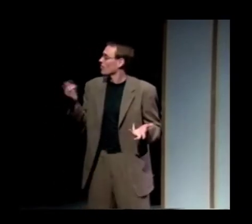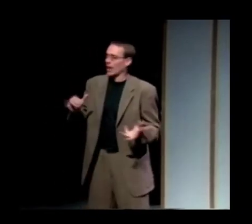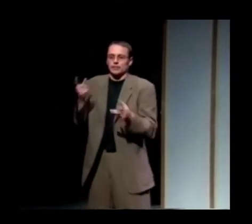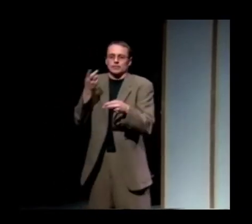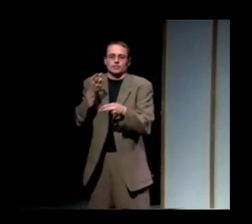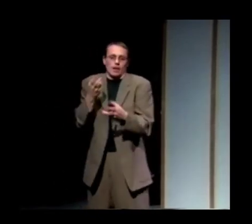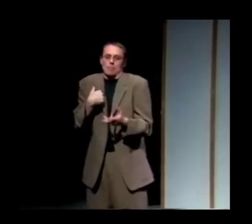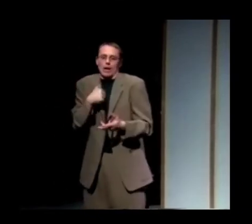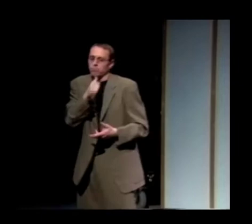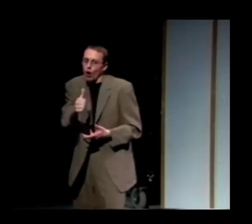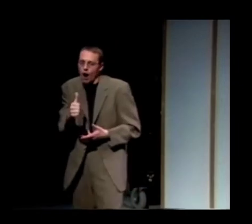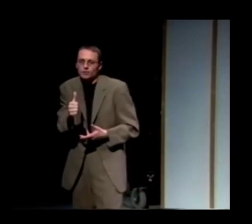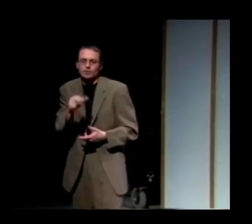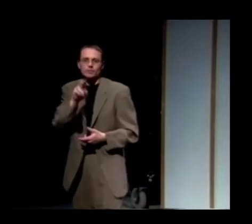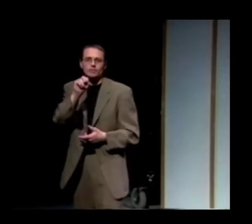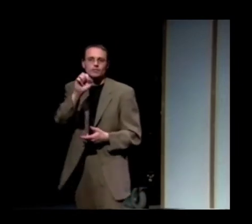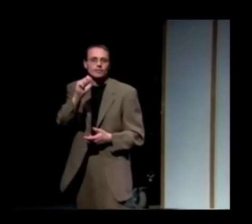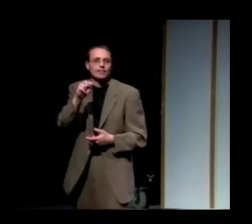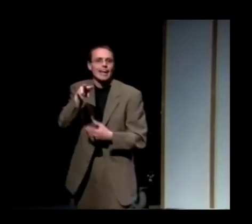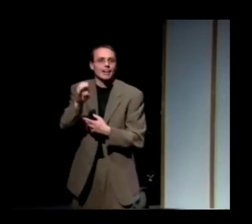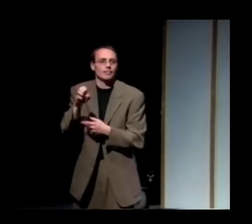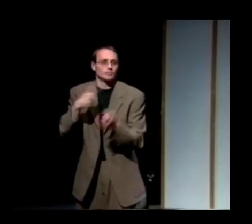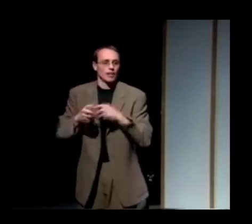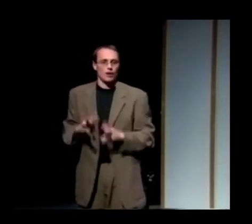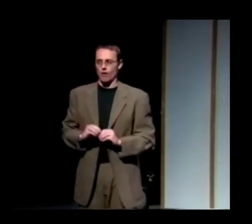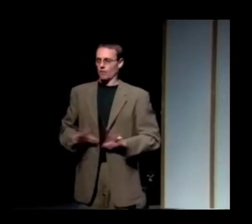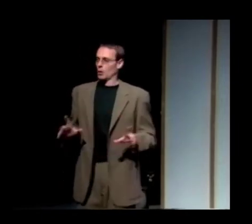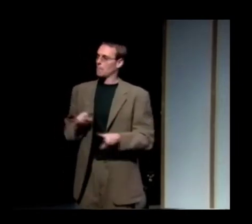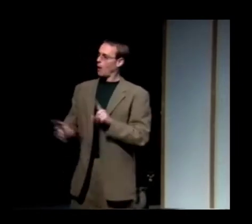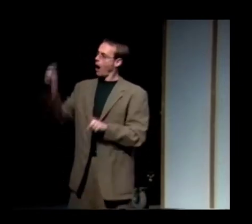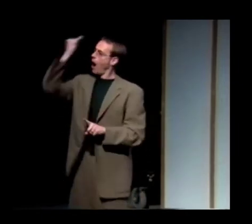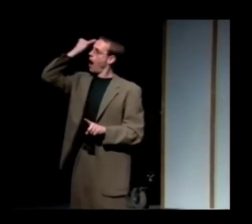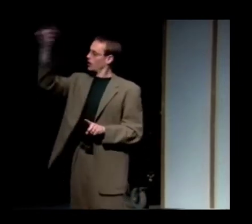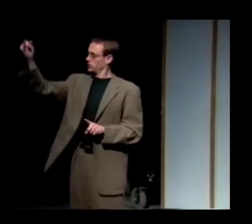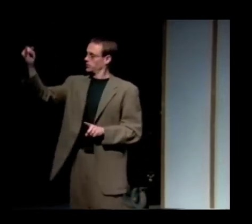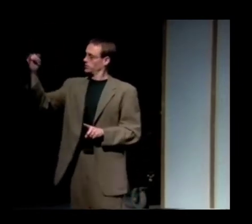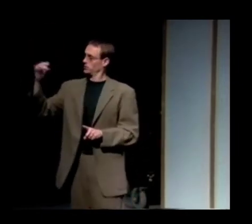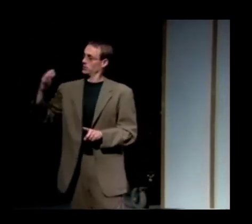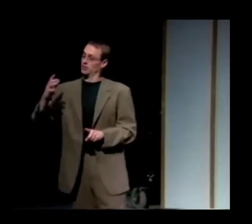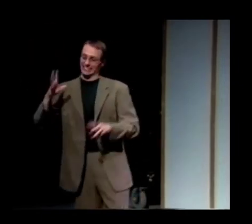HE SPED ON AHEAD. I'M NOT A NATIVE SIGNER OBVIOUSLY,